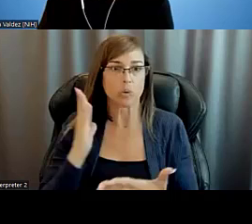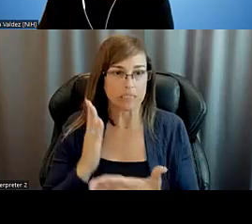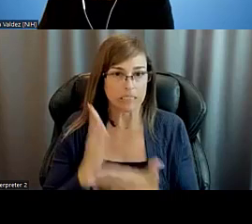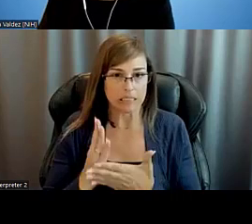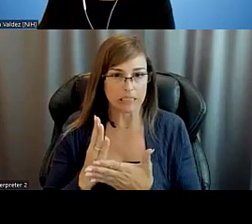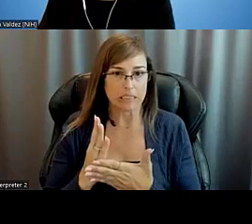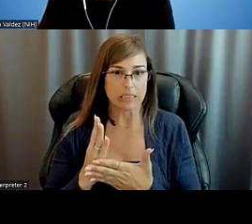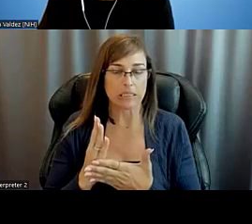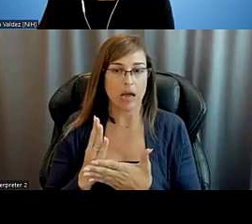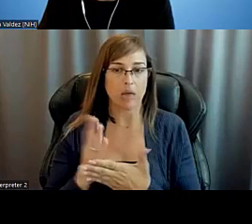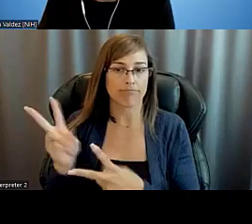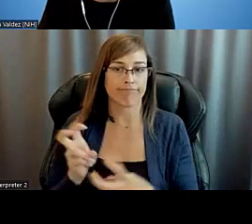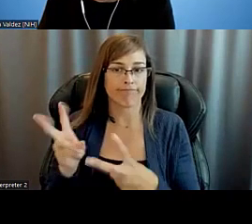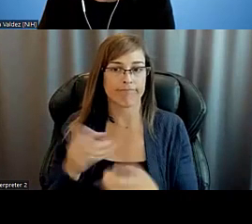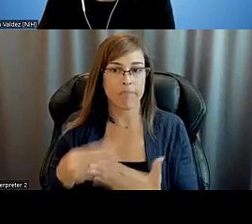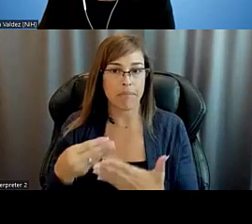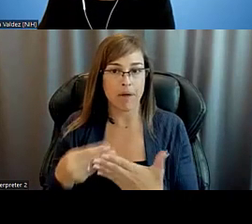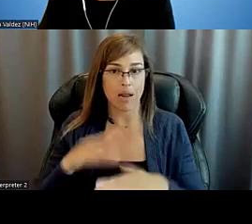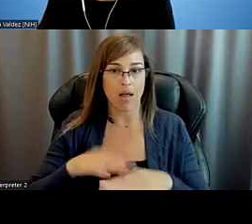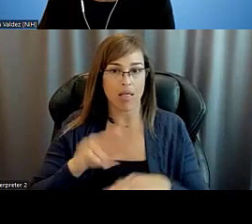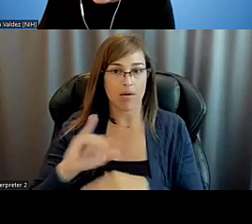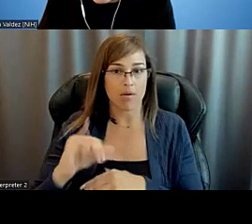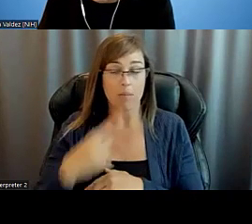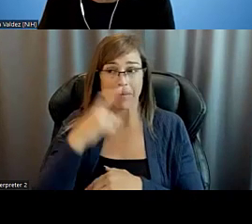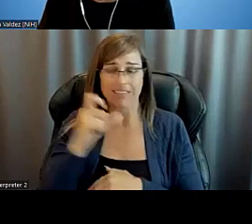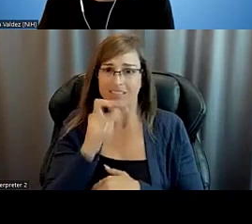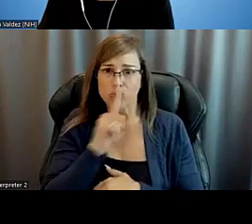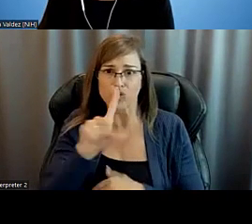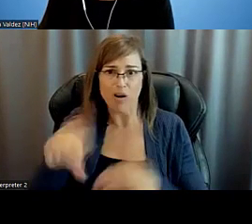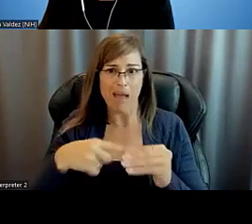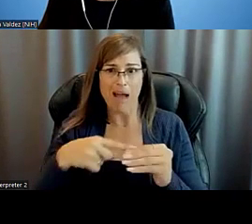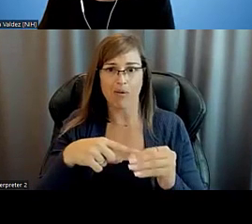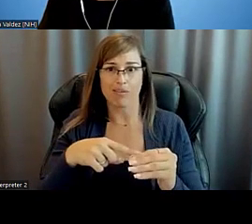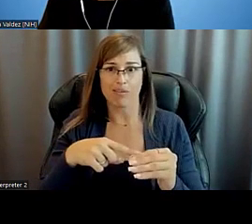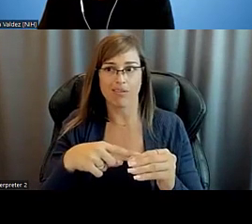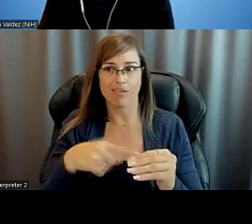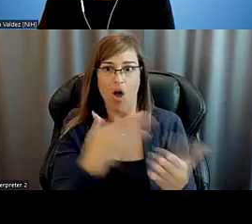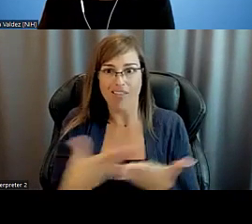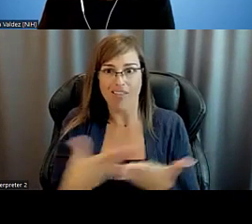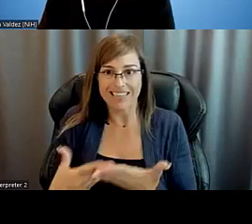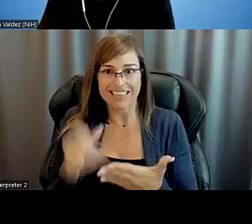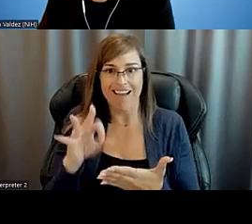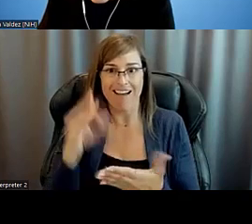because they're uncertain about the authenticity of the data included in the application, and they're concerned